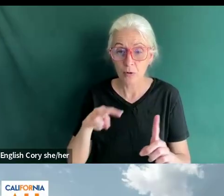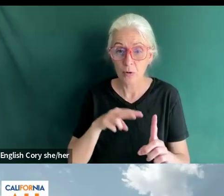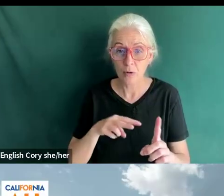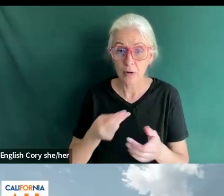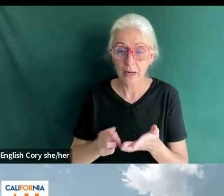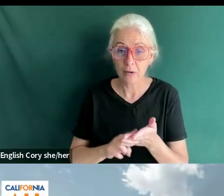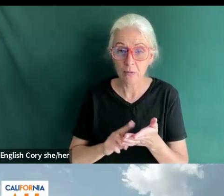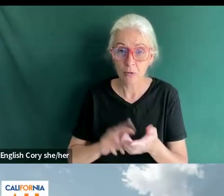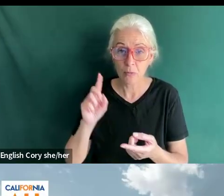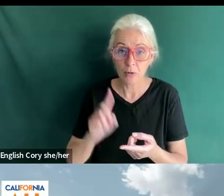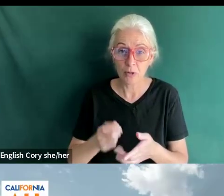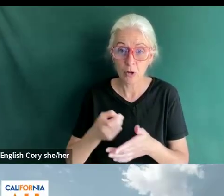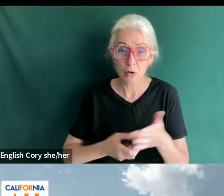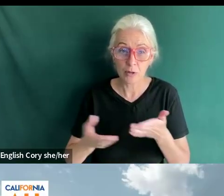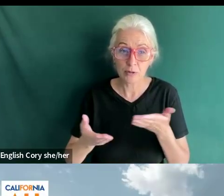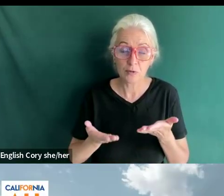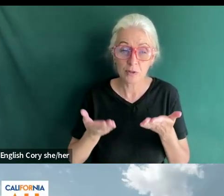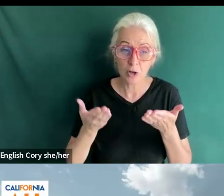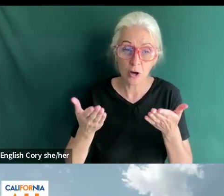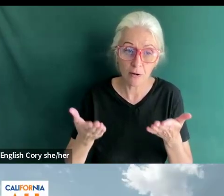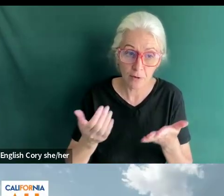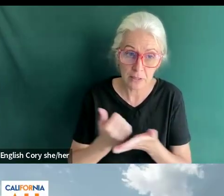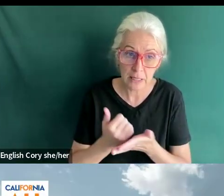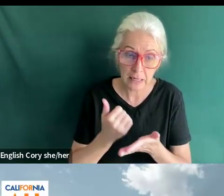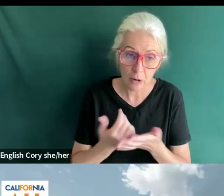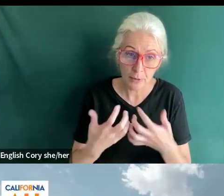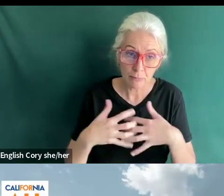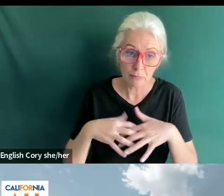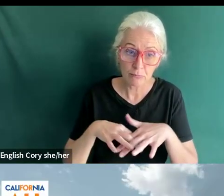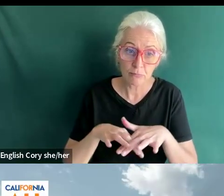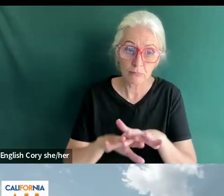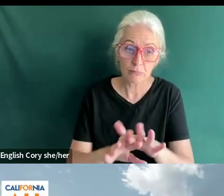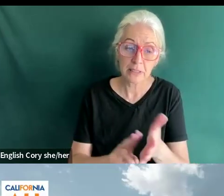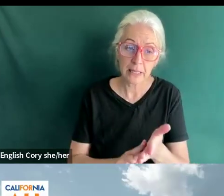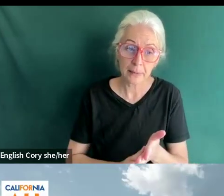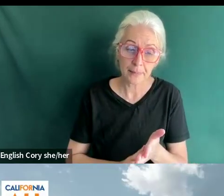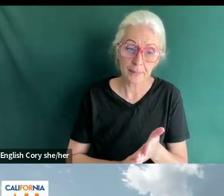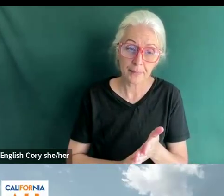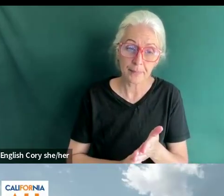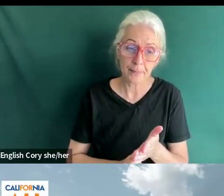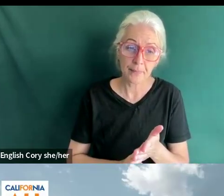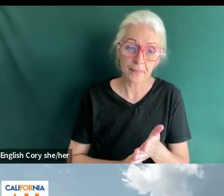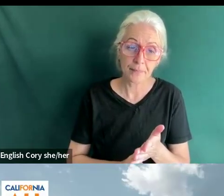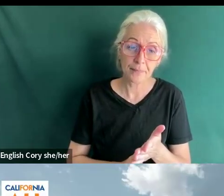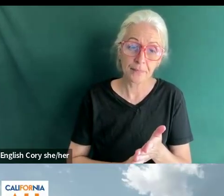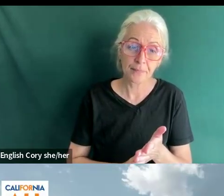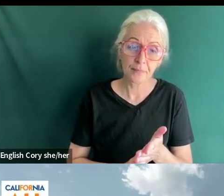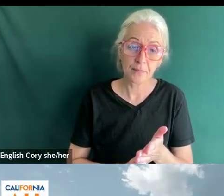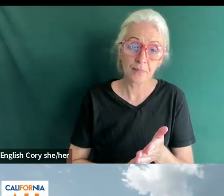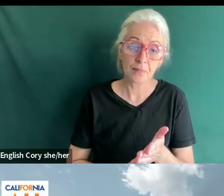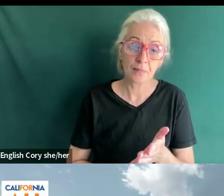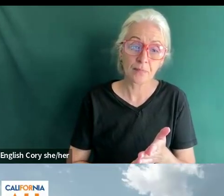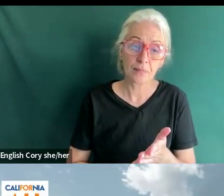and low-cost service offers, and helping to streamline enrollment. So, Kat and Diana,